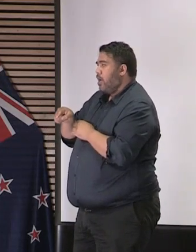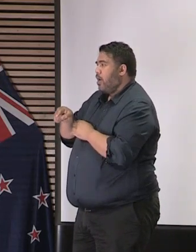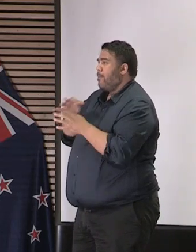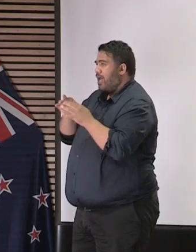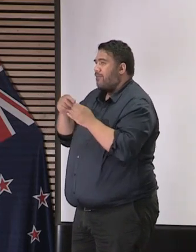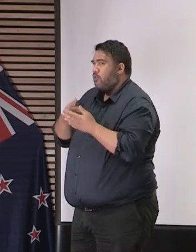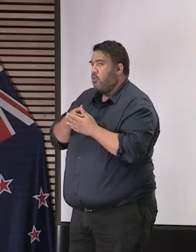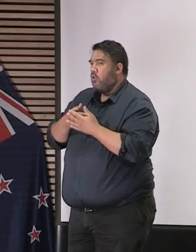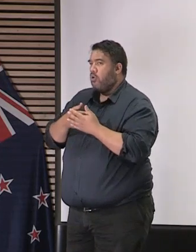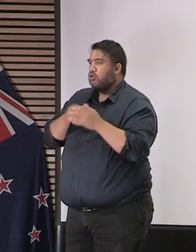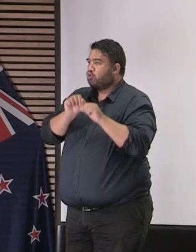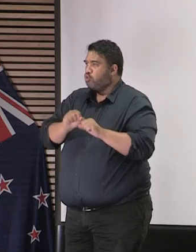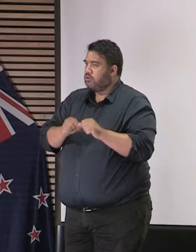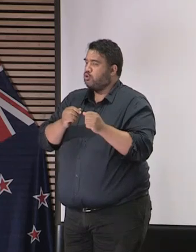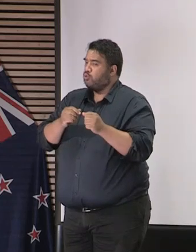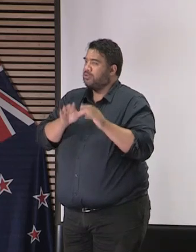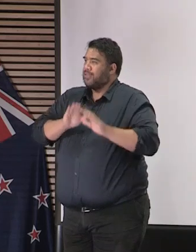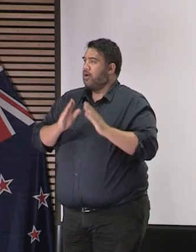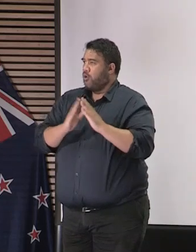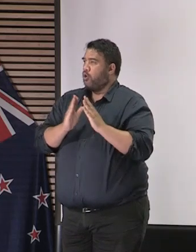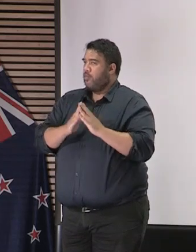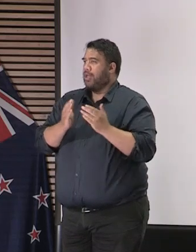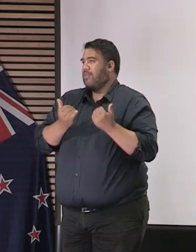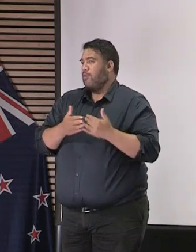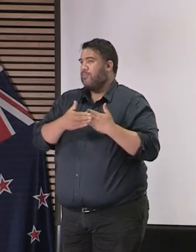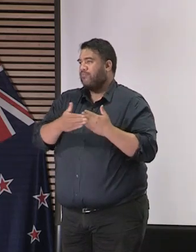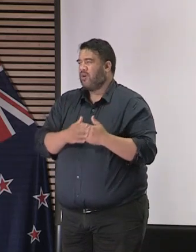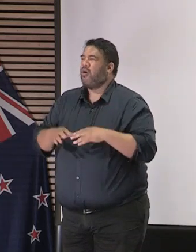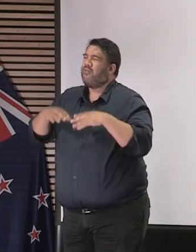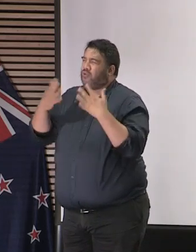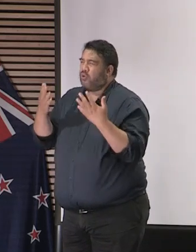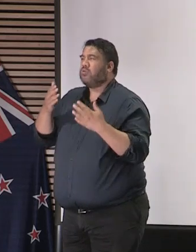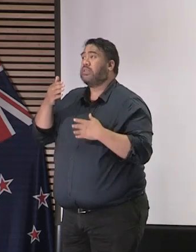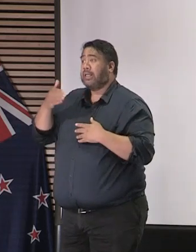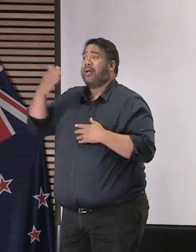been - all the work we need to do to support learning from